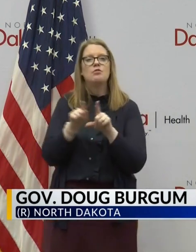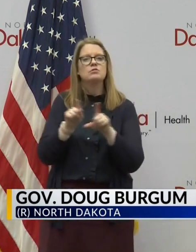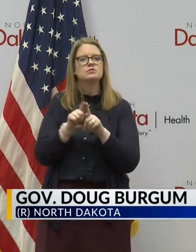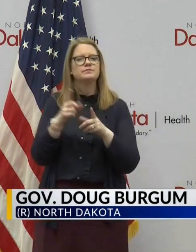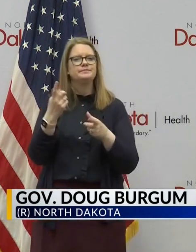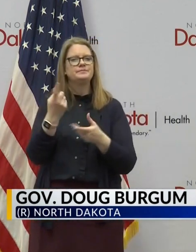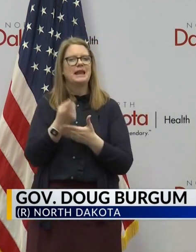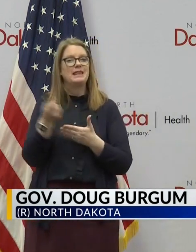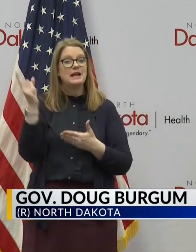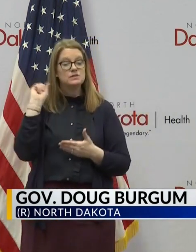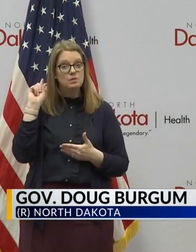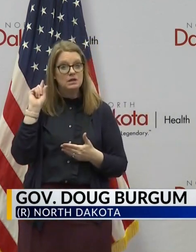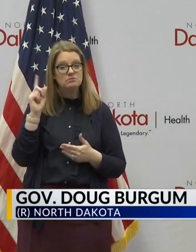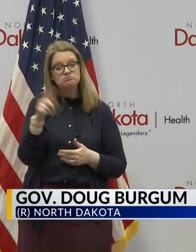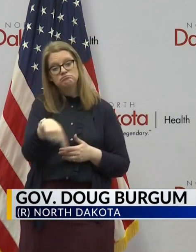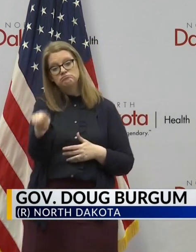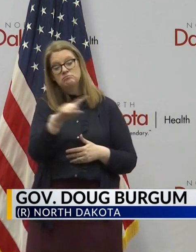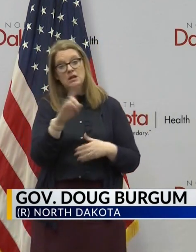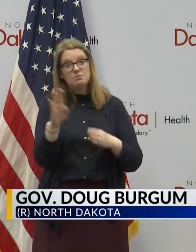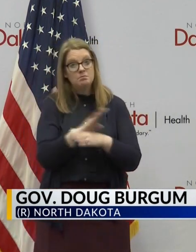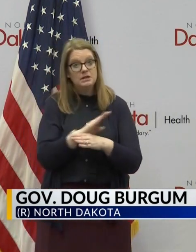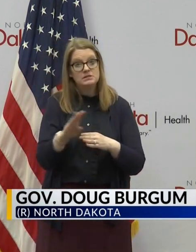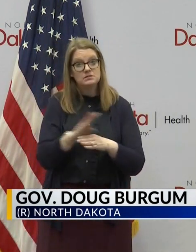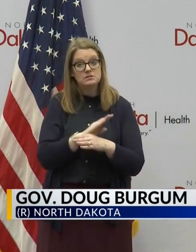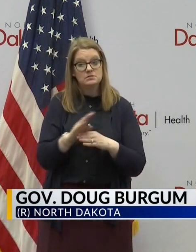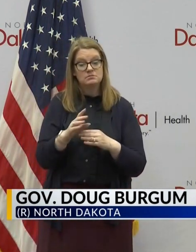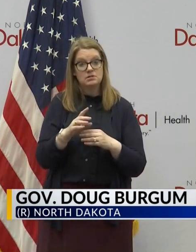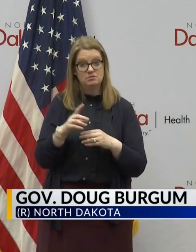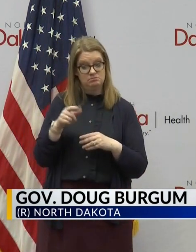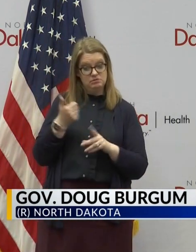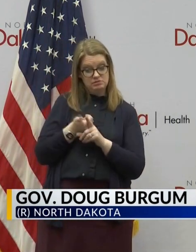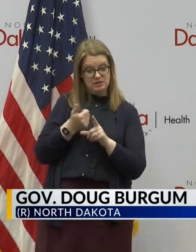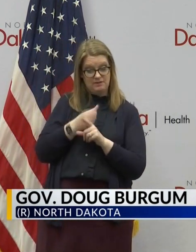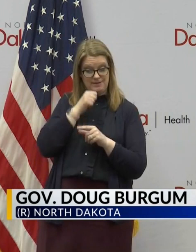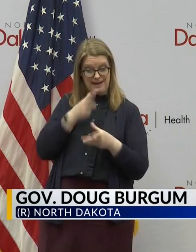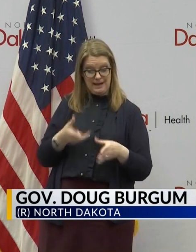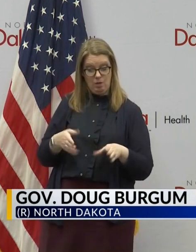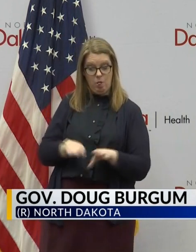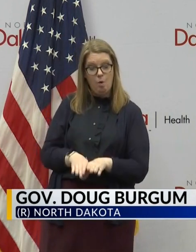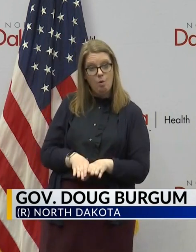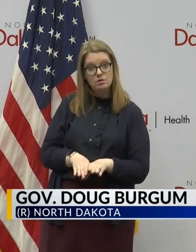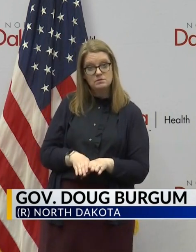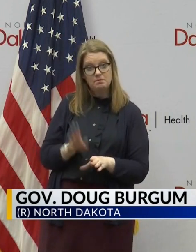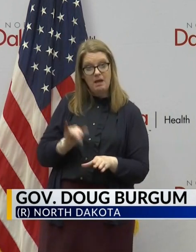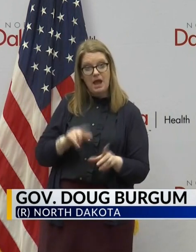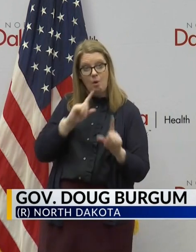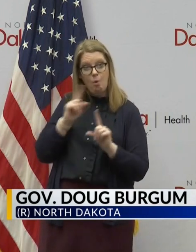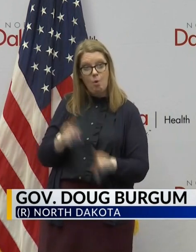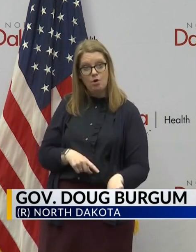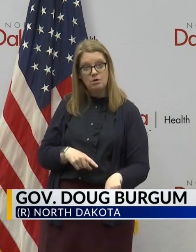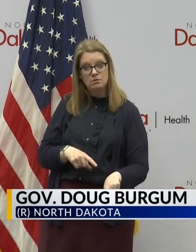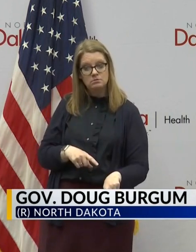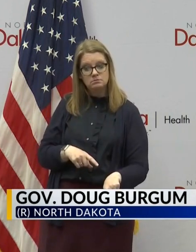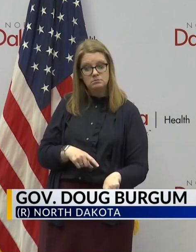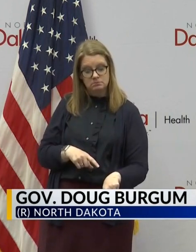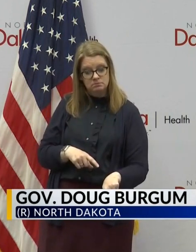SOME CASE PPE, AND WE APPRECIATE THEM FOR DOING THAT, BUT AS WE